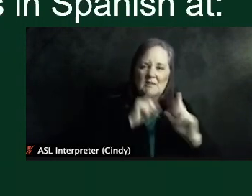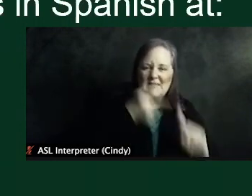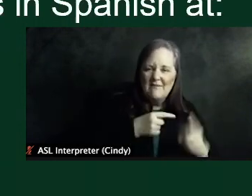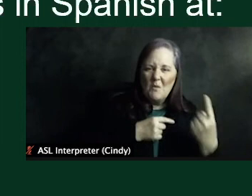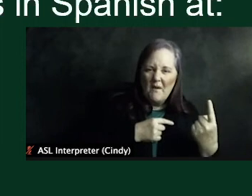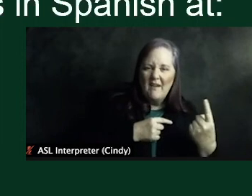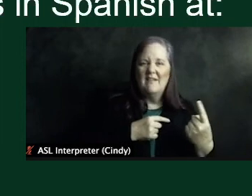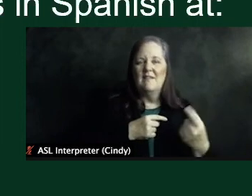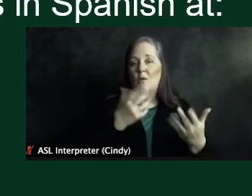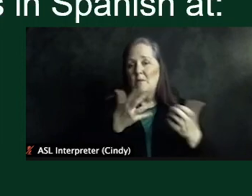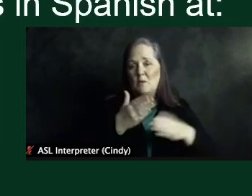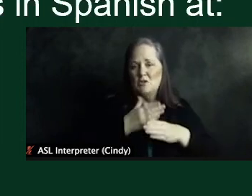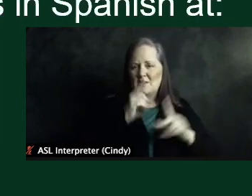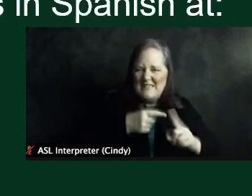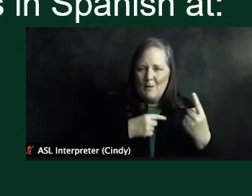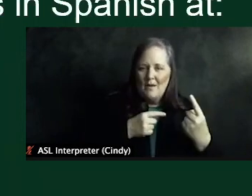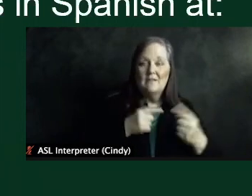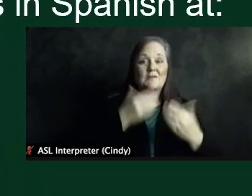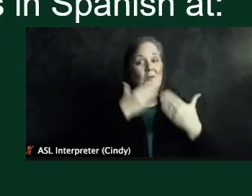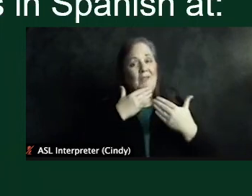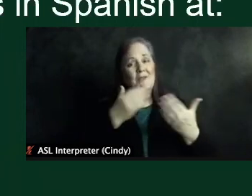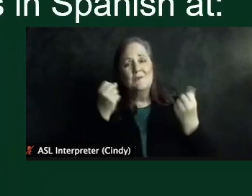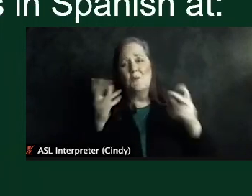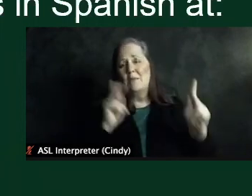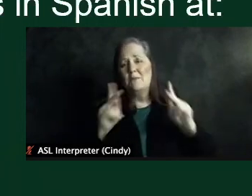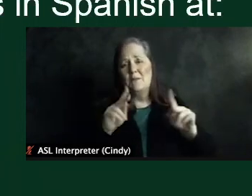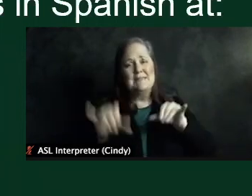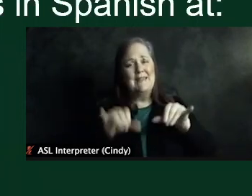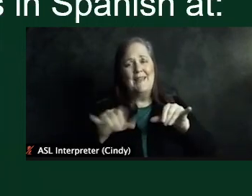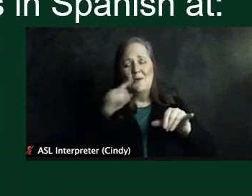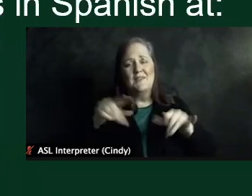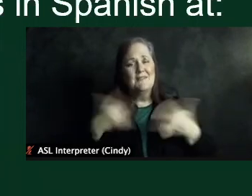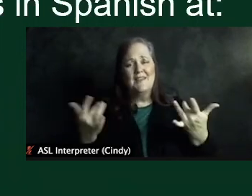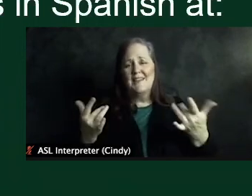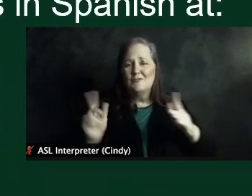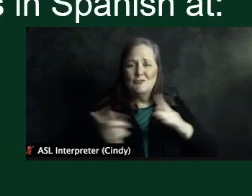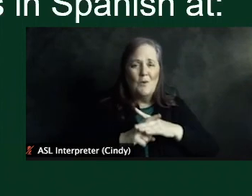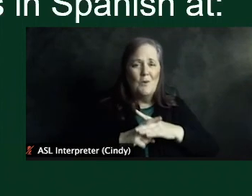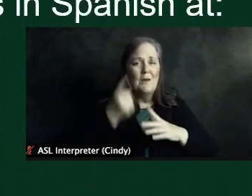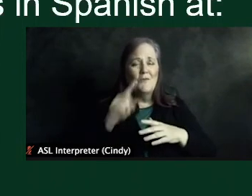around for this event and showing up for the virtual version of it. And hopefully we see you again in two years.